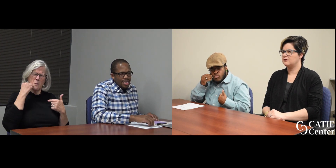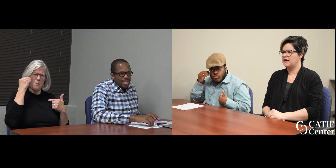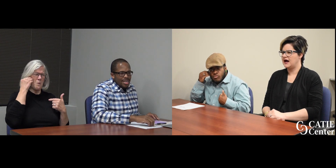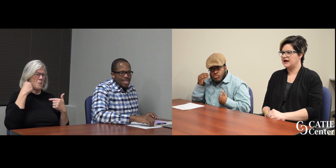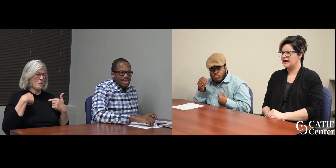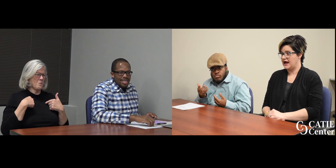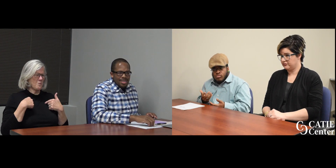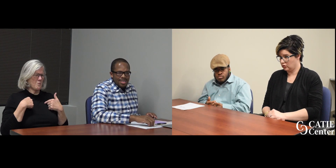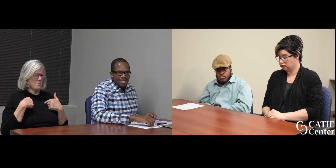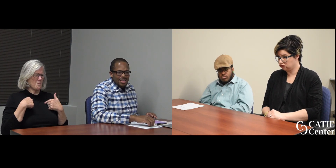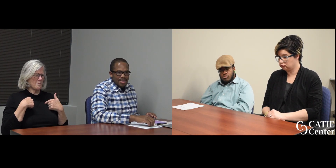I have a home.